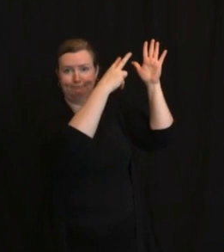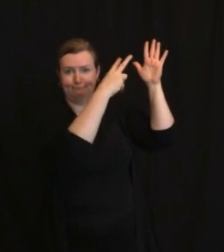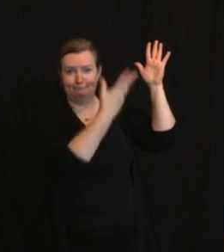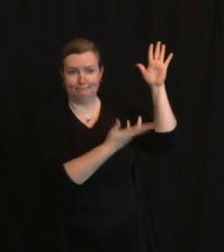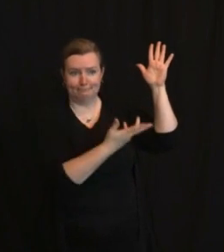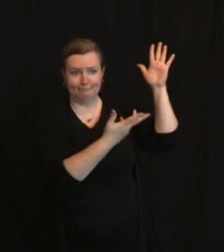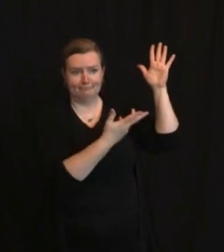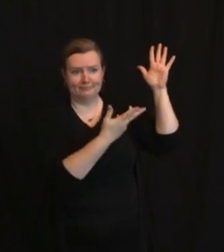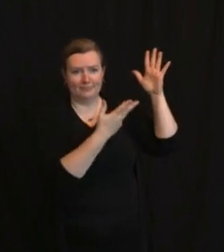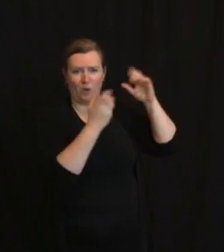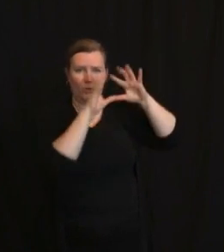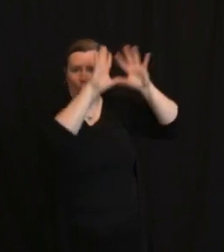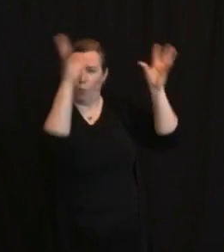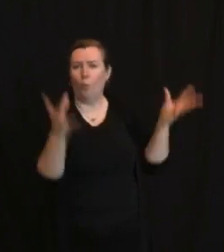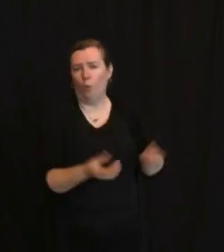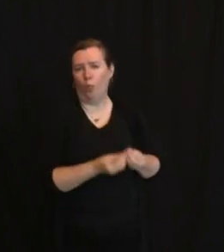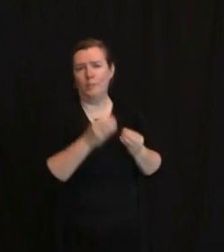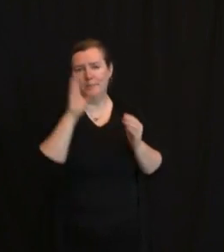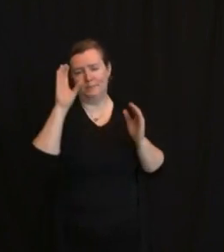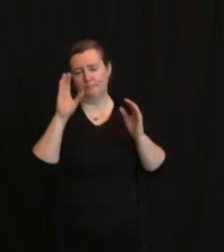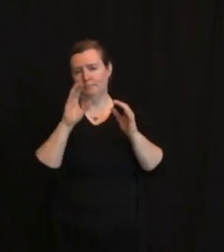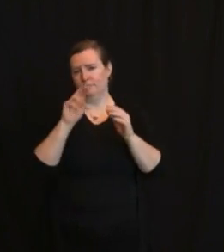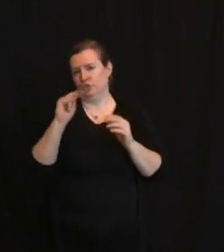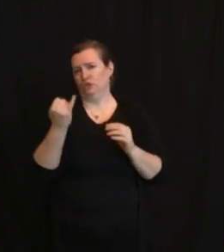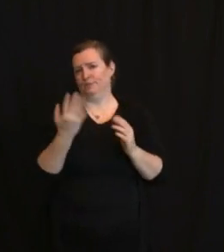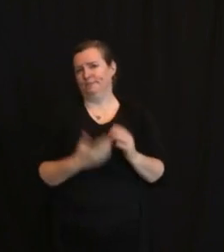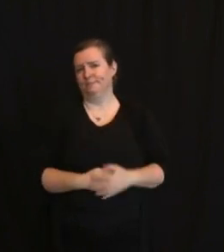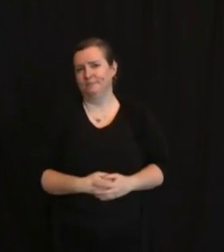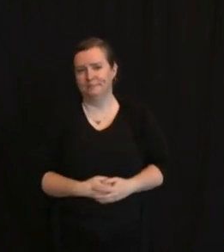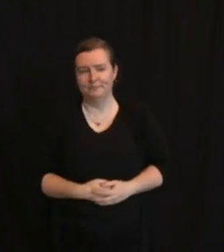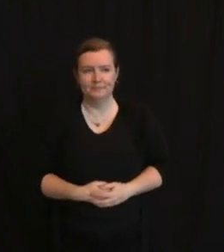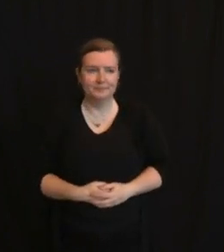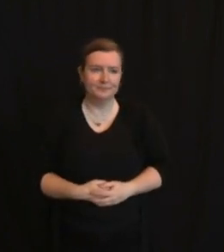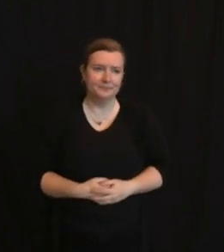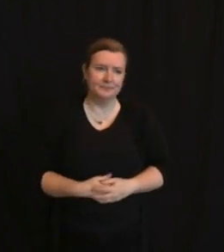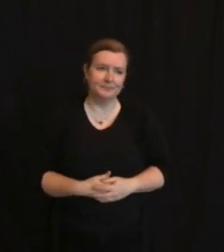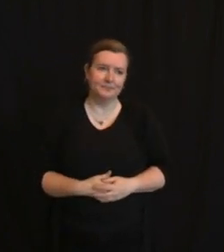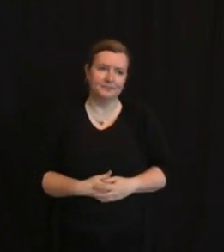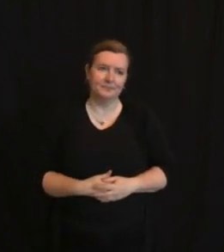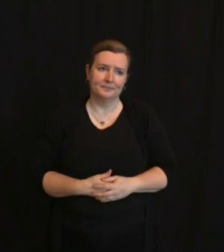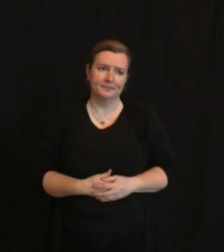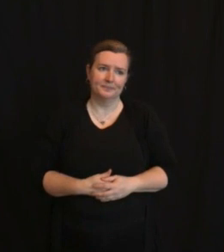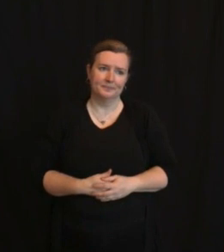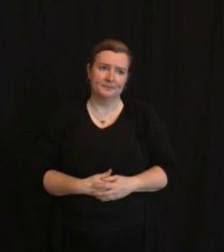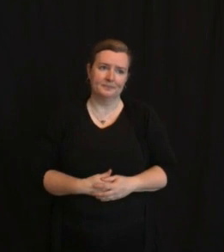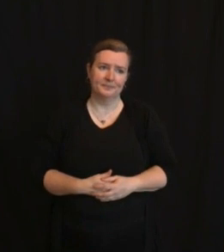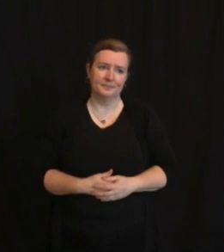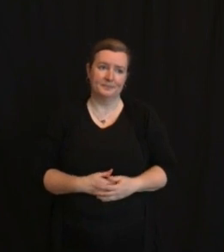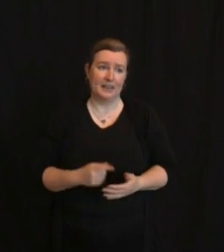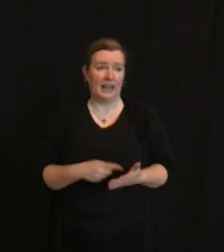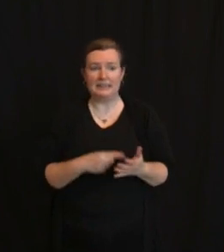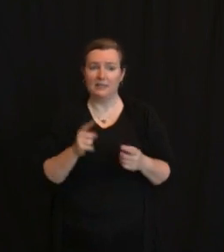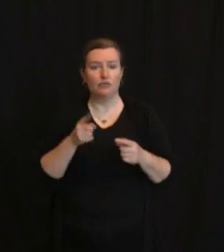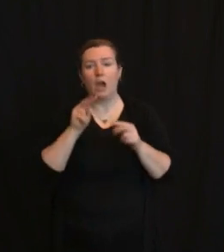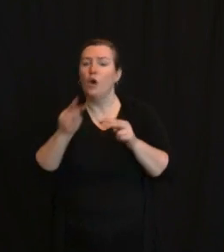SOUTHERN AREAS. SO, WE HAVE TO KIND OF LOOK AT THE ENTIRE PICTURE OF THE CASES